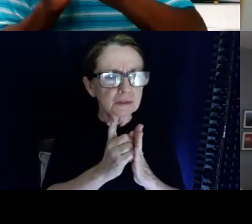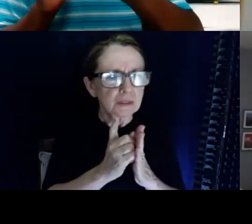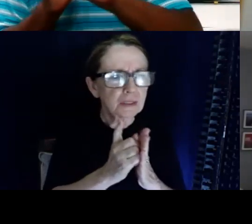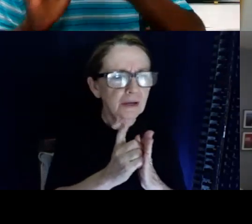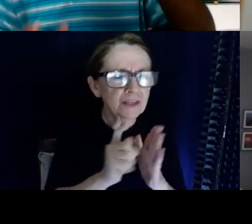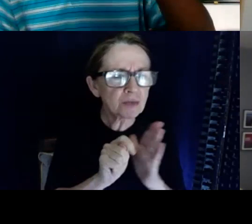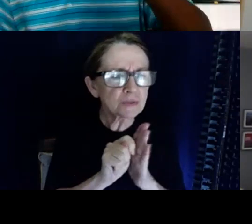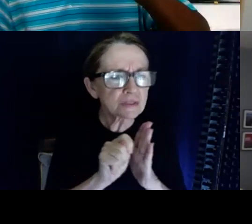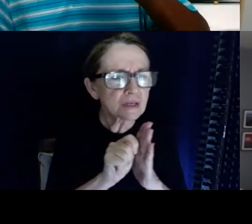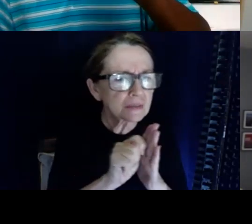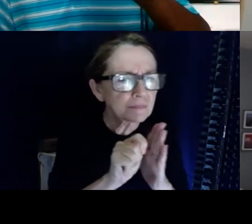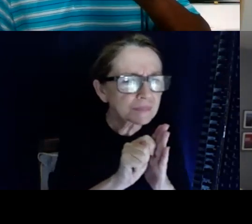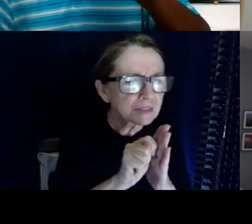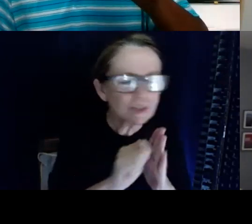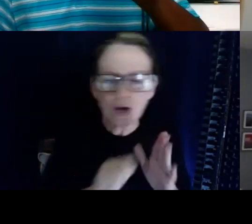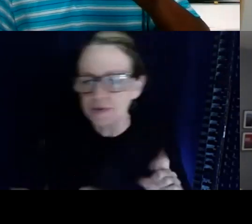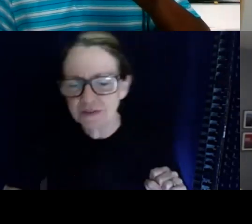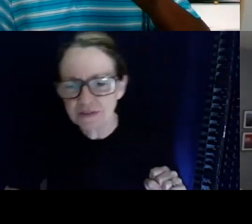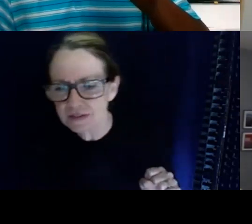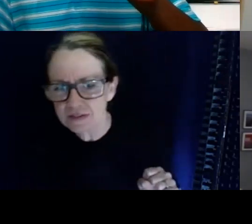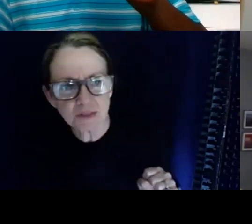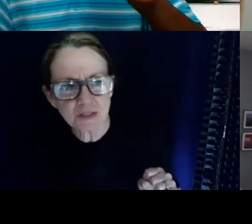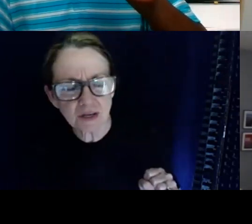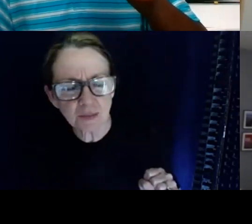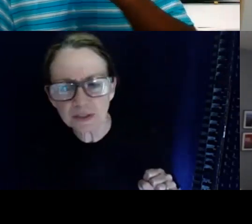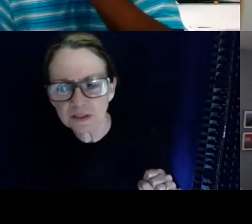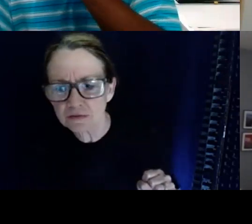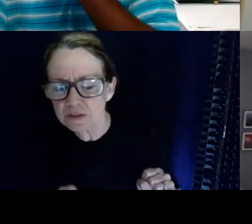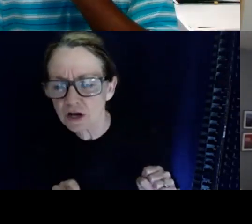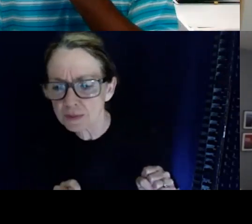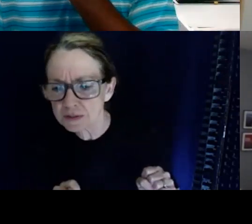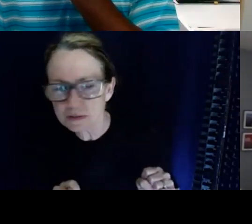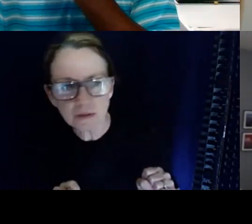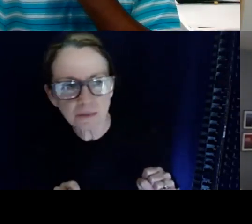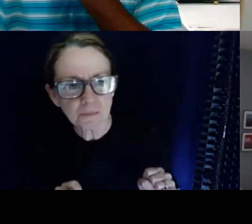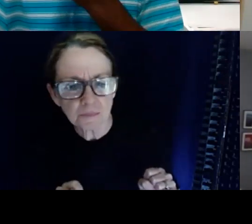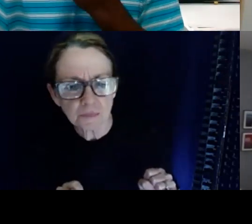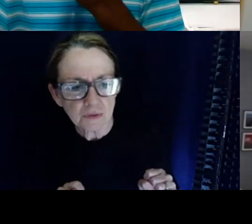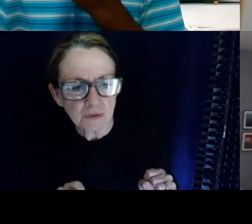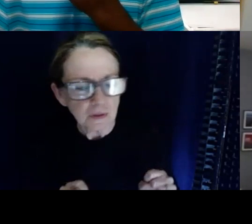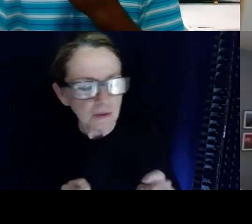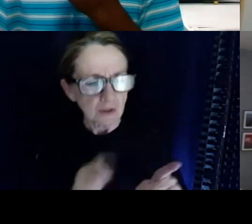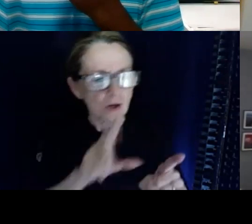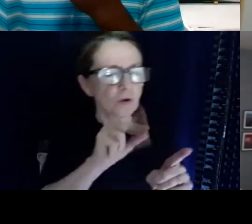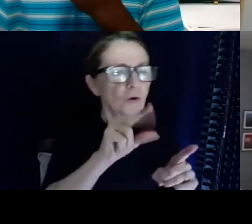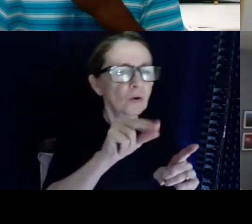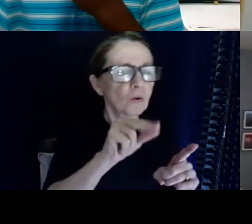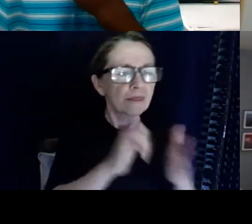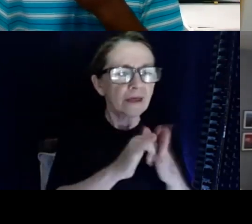I FORGET HER NAME. I APOLOGIZE. IT MIGHT BE EASIER TO FIND OUT BY HER NAME.